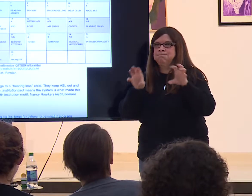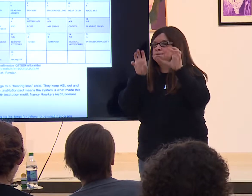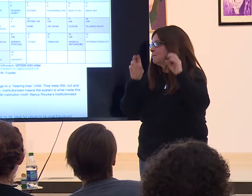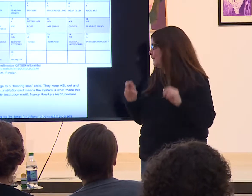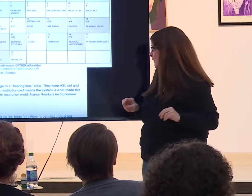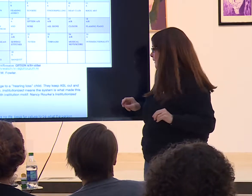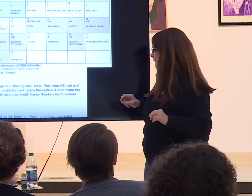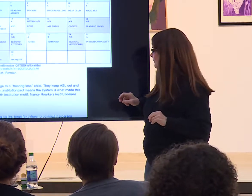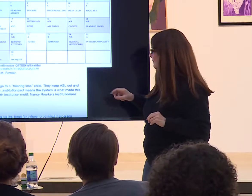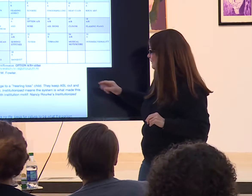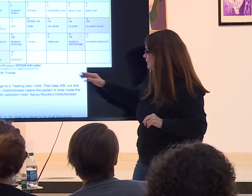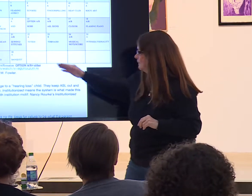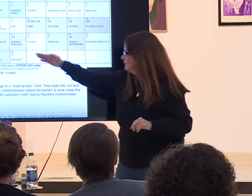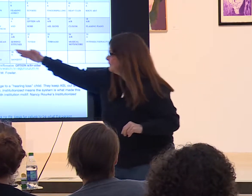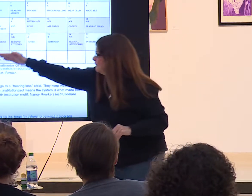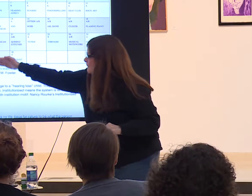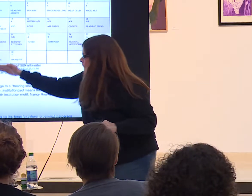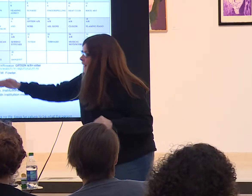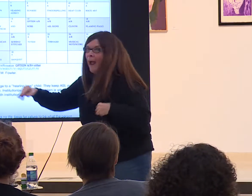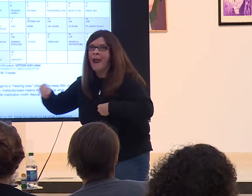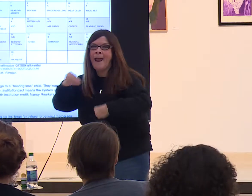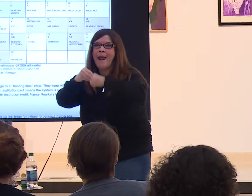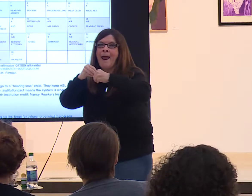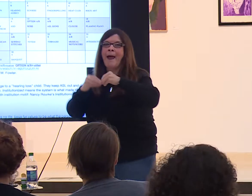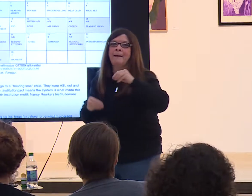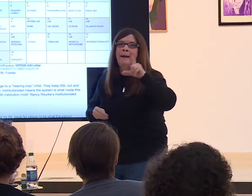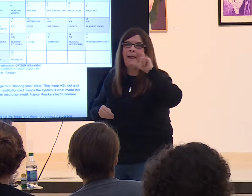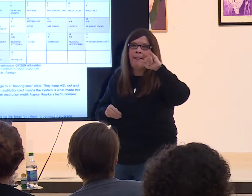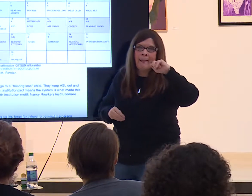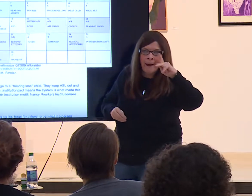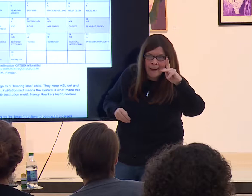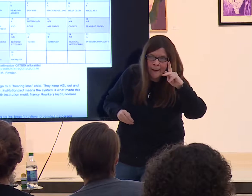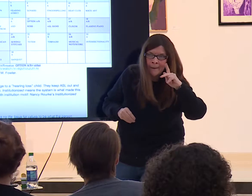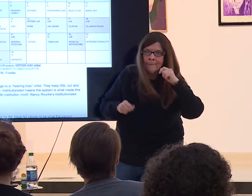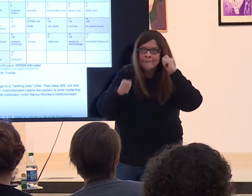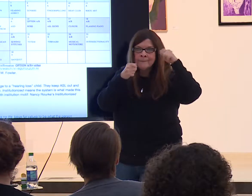And so, 28 days in February 2017,